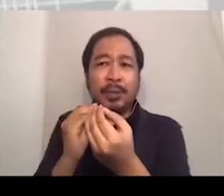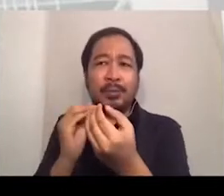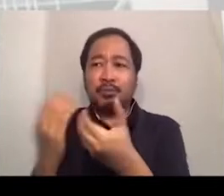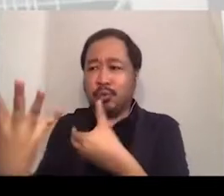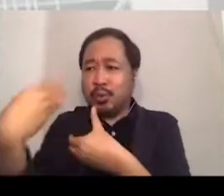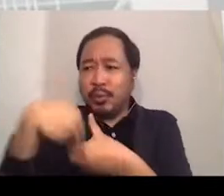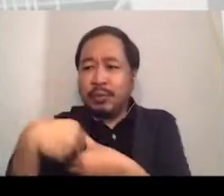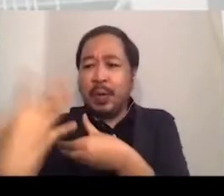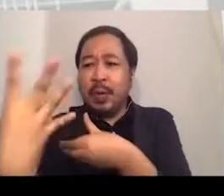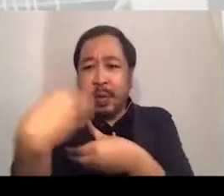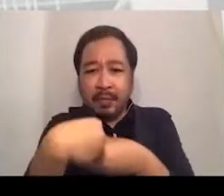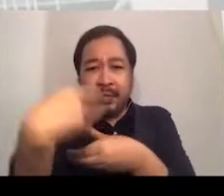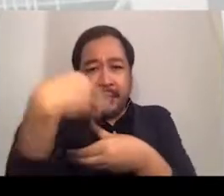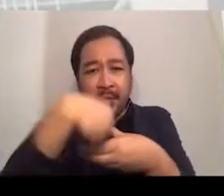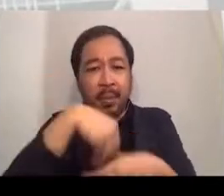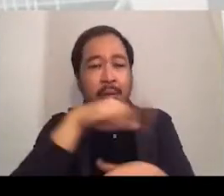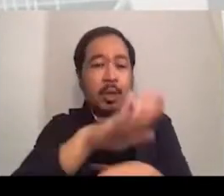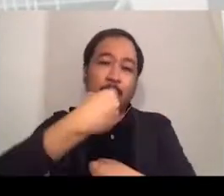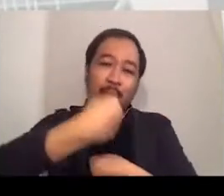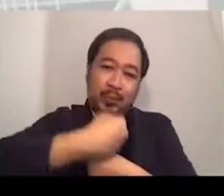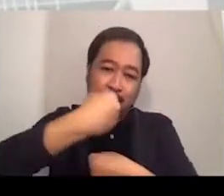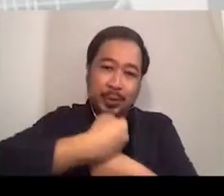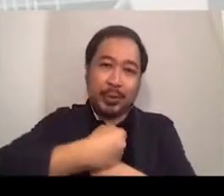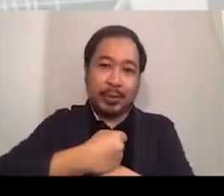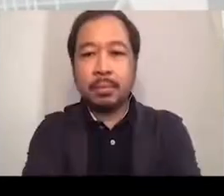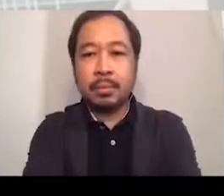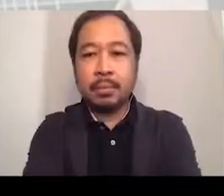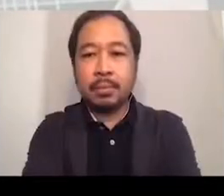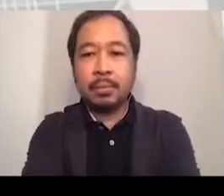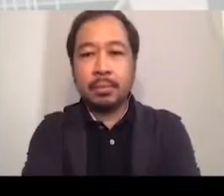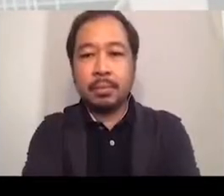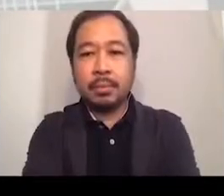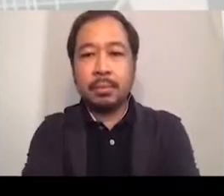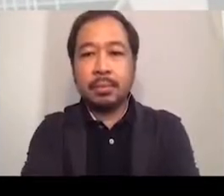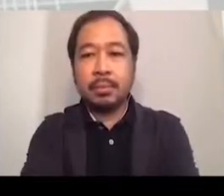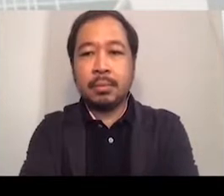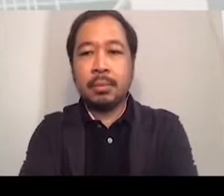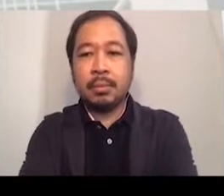the perfect combination and thank you so much for your intervention.